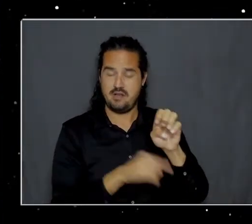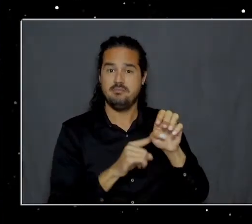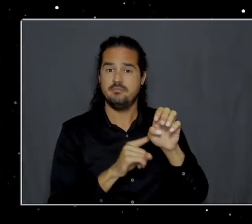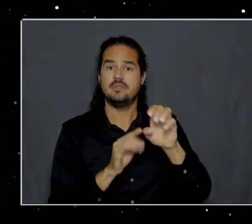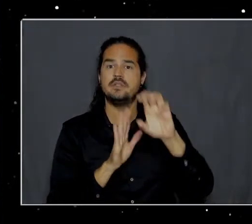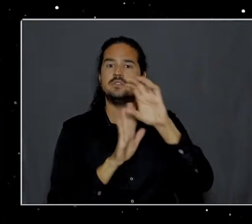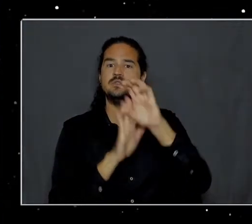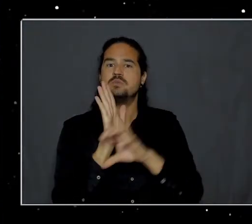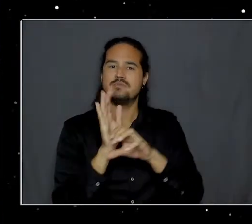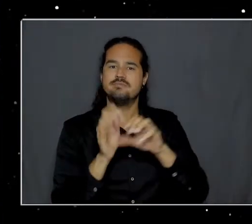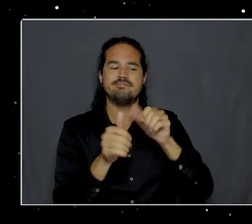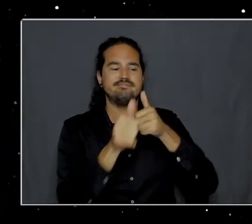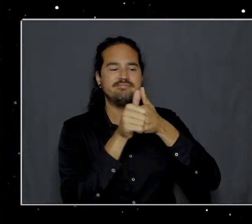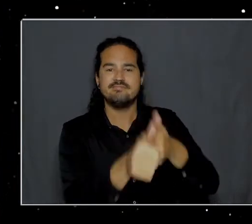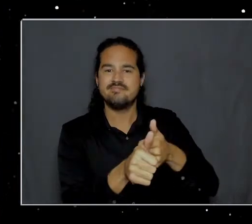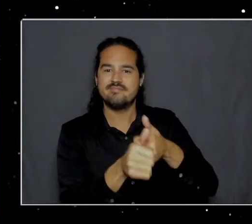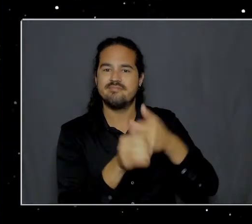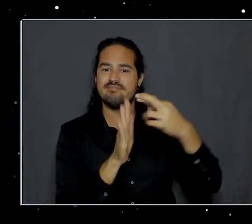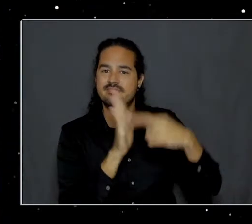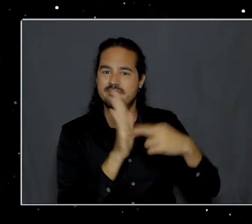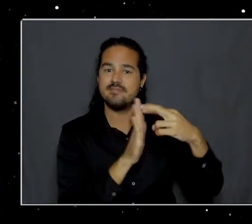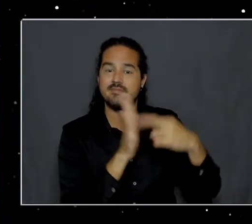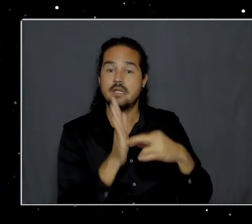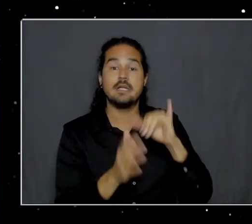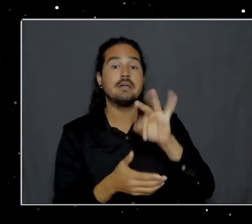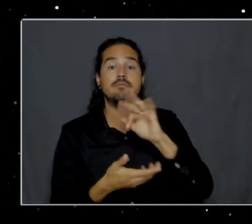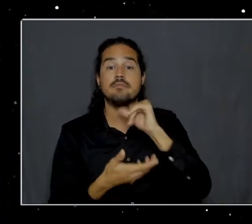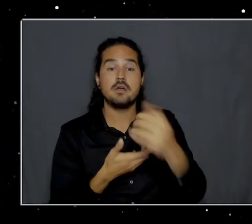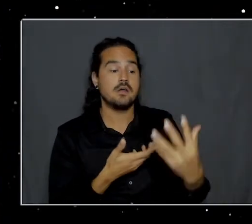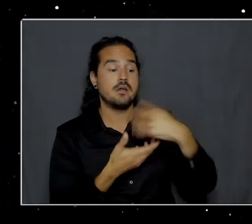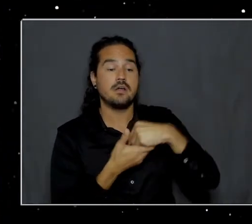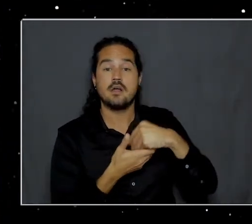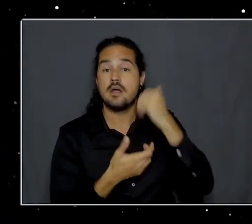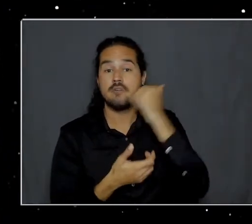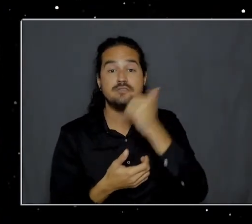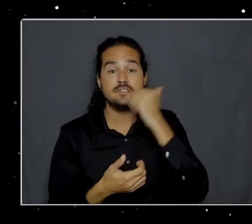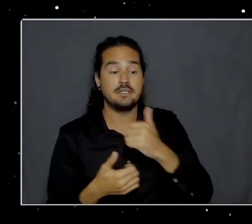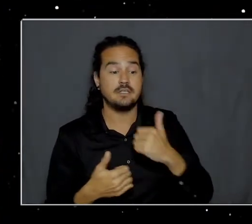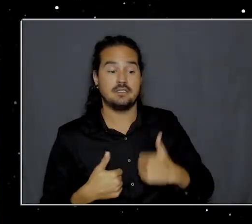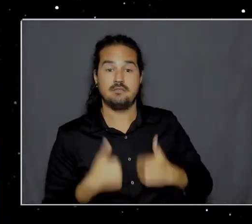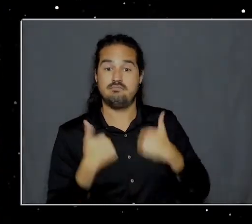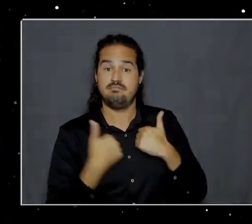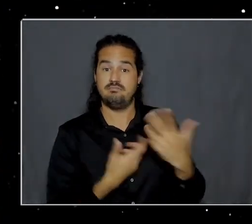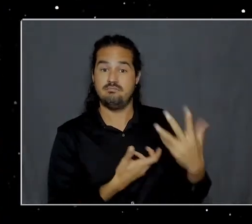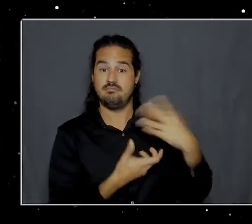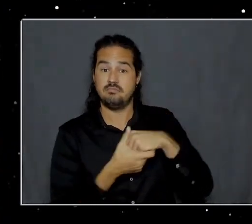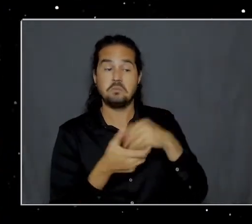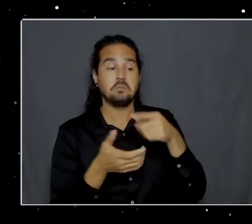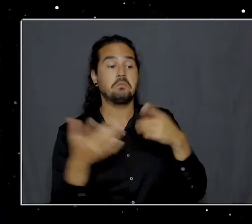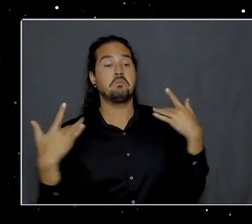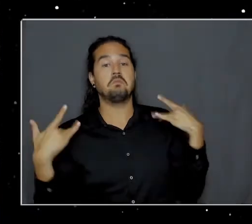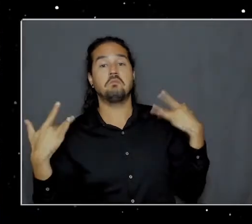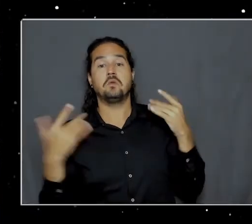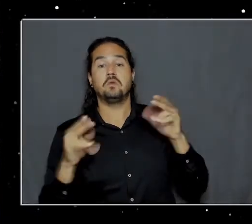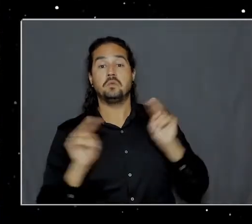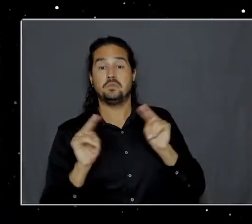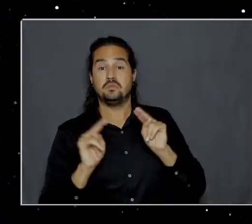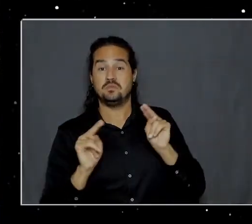ON CERTAIN VALUES.